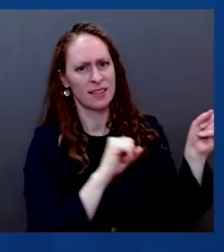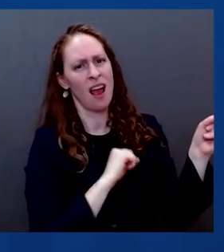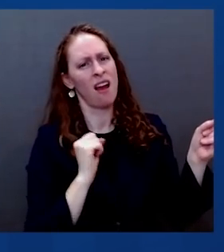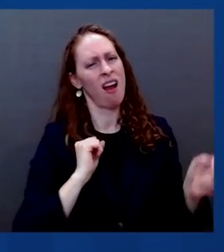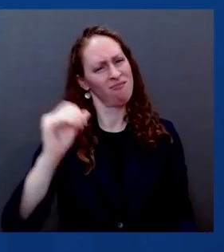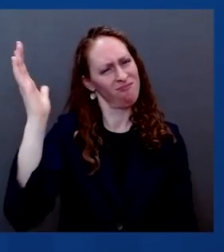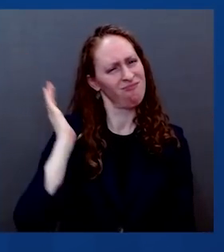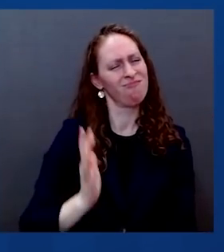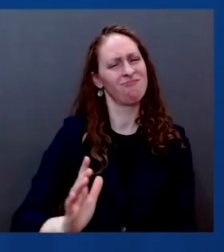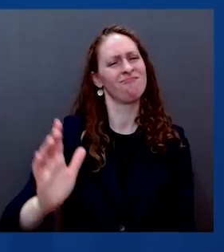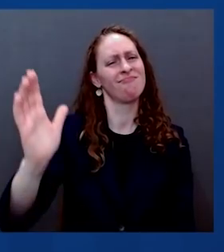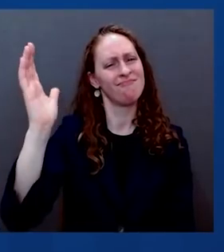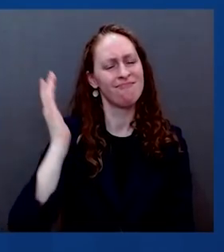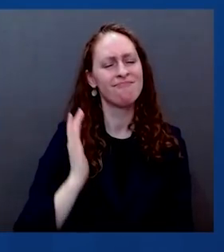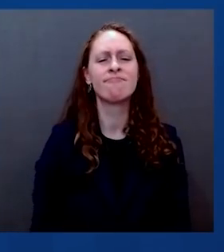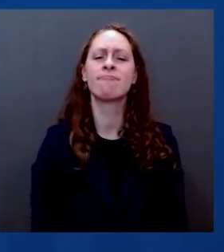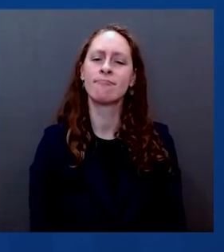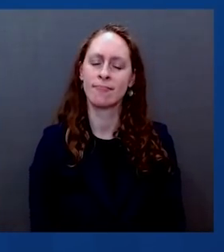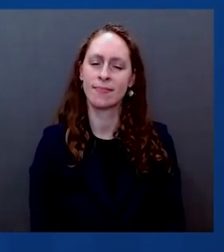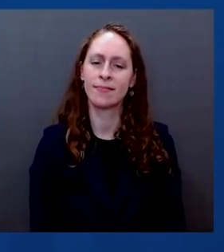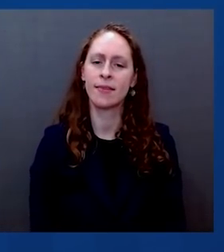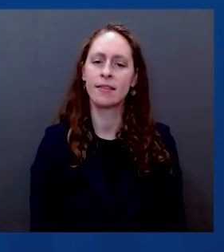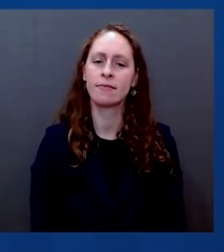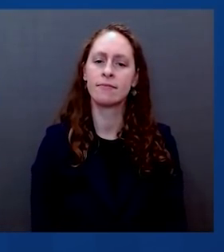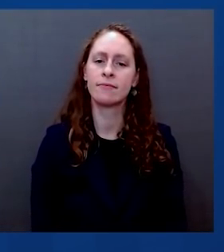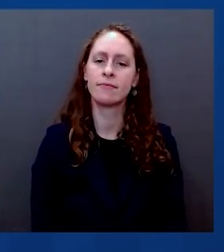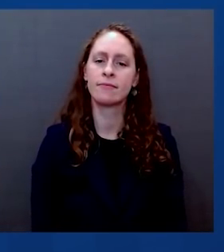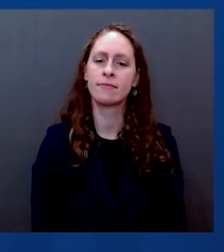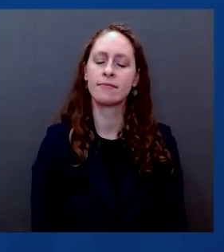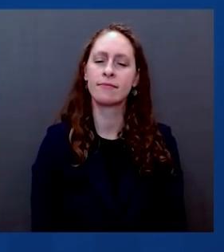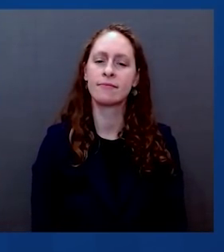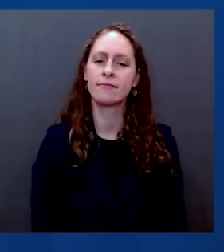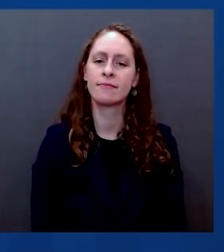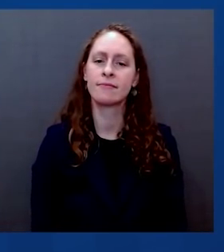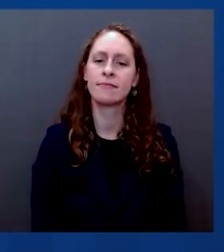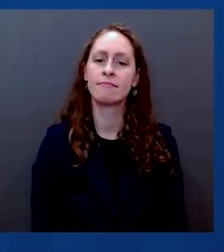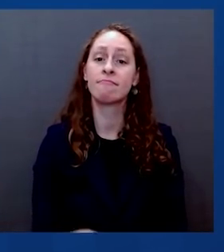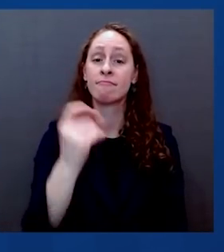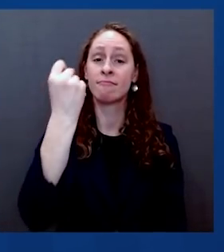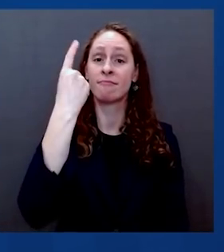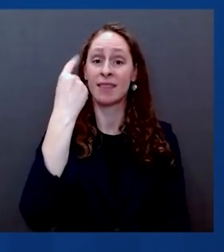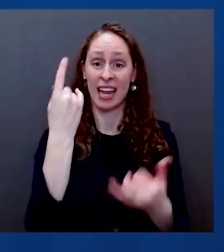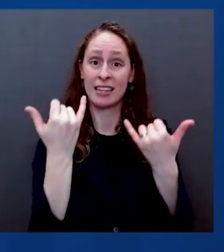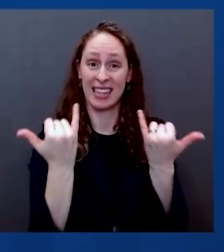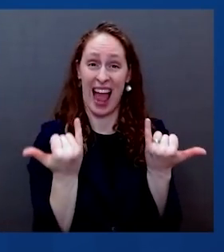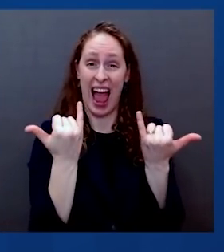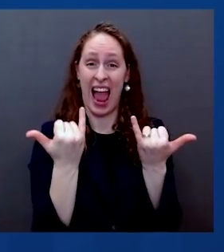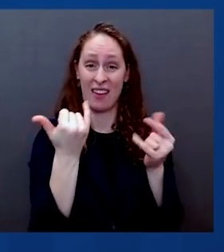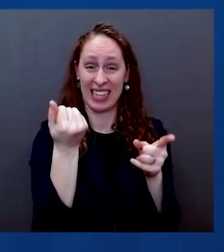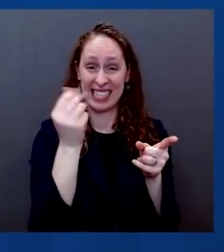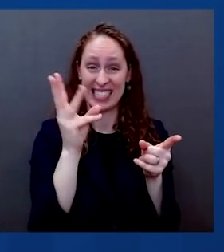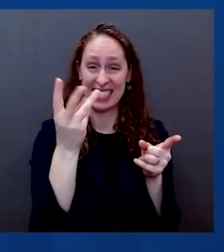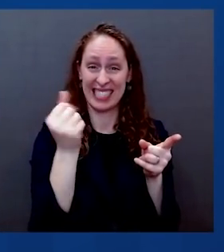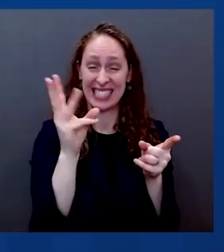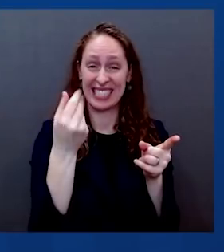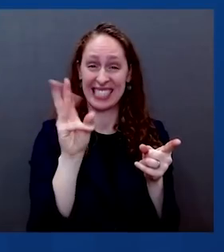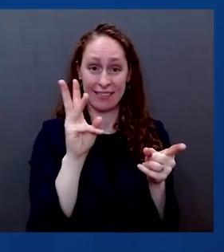sitting Republicans in this United States Senate. Sixteen of them voted to extend it.